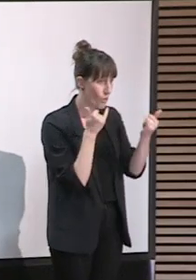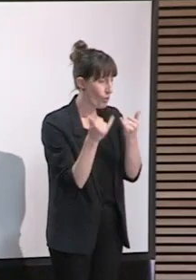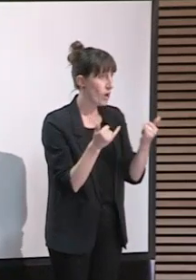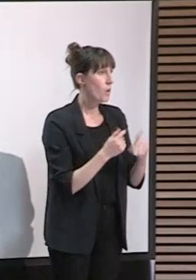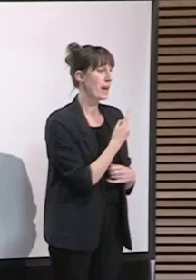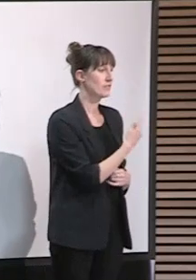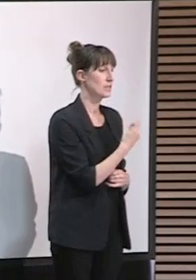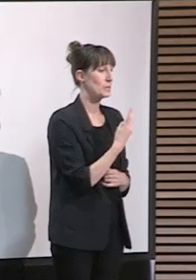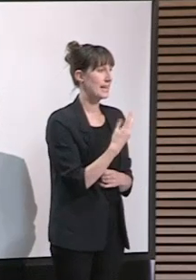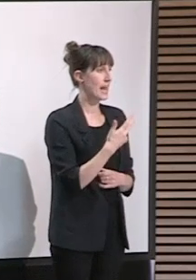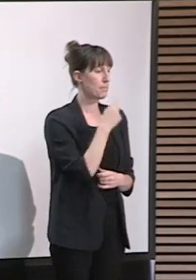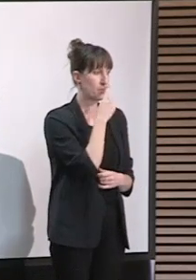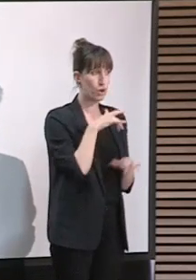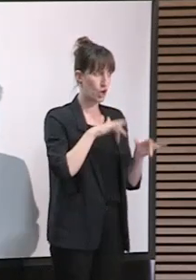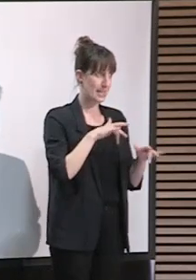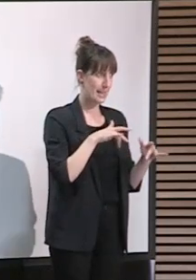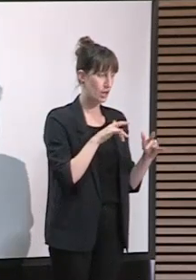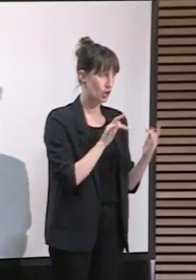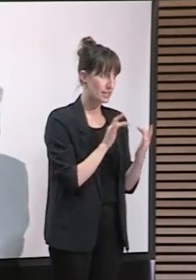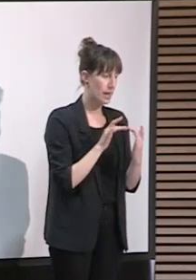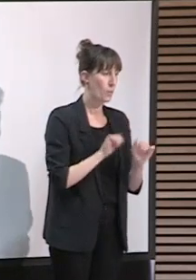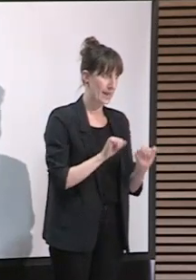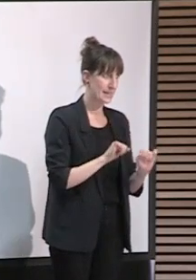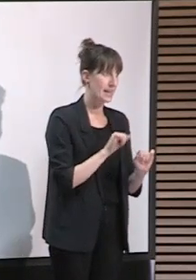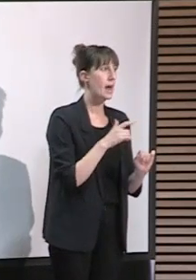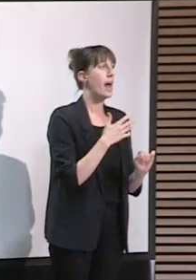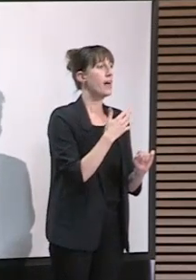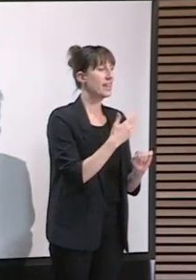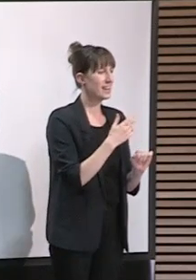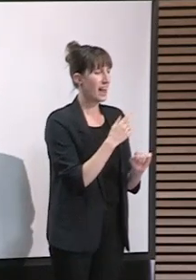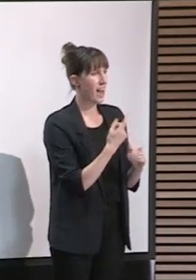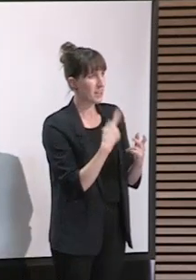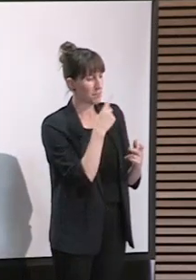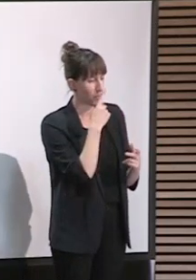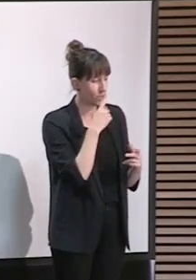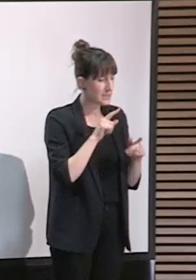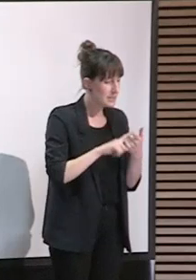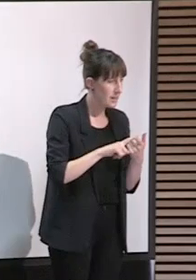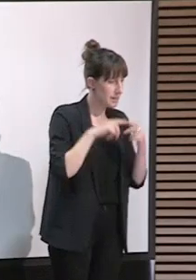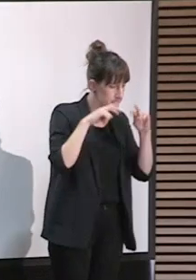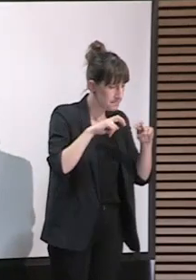contacted, 934 have been successfully contacted, 128 of